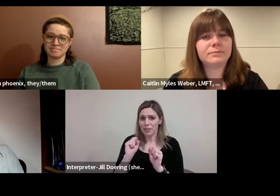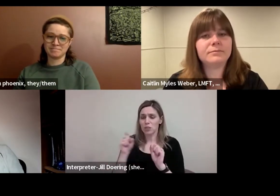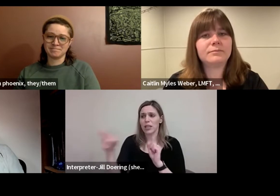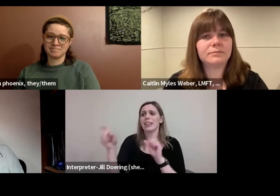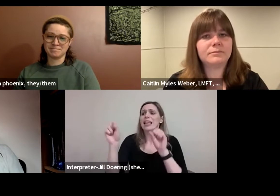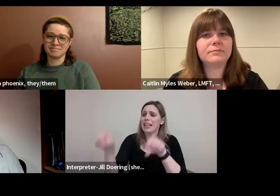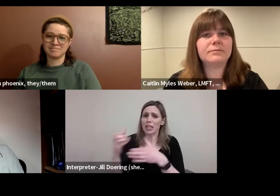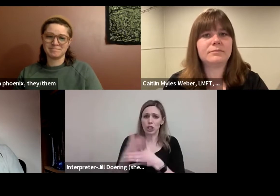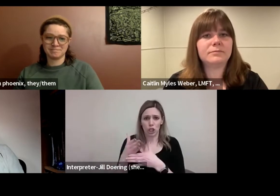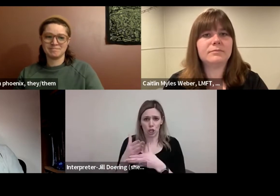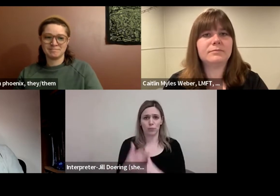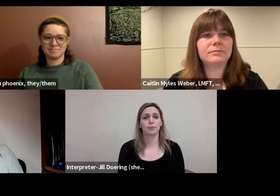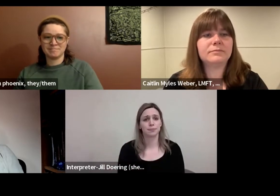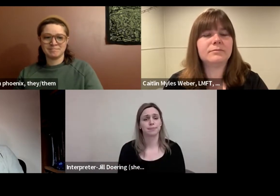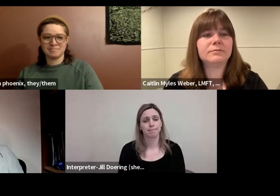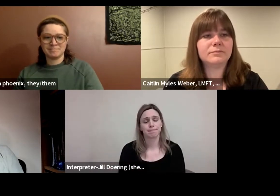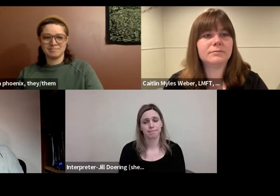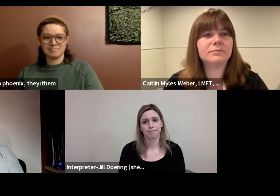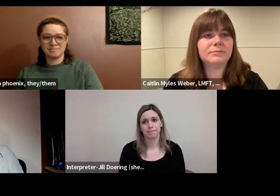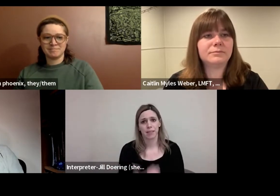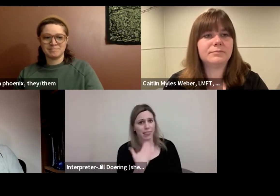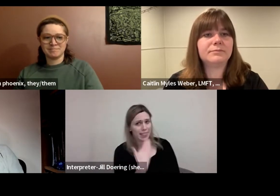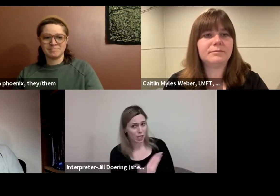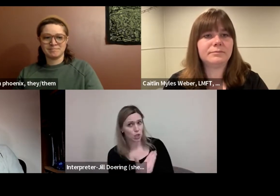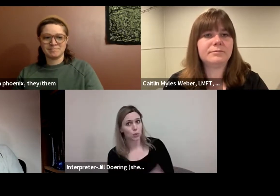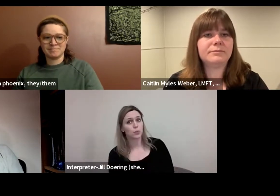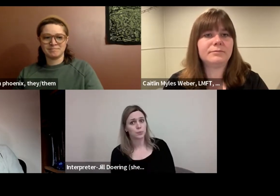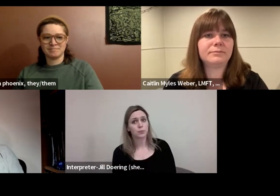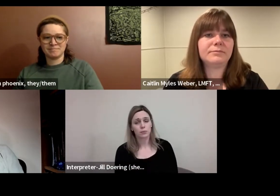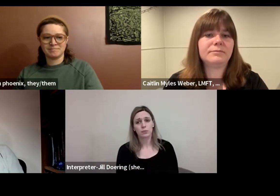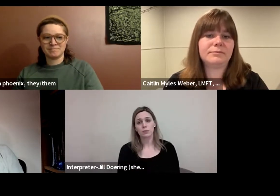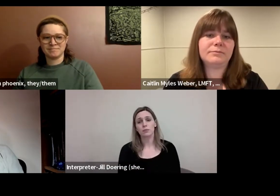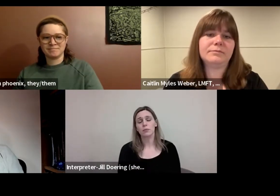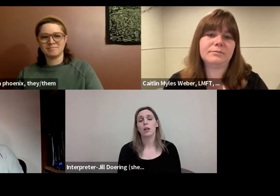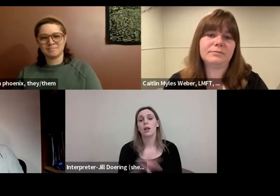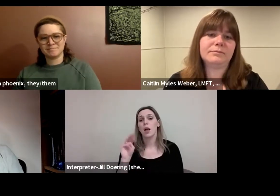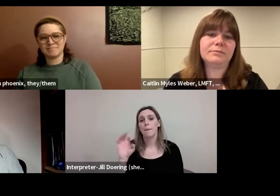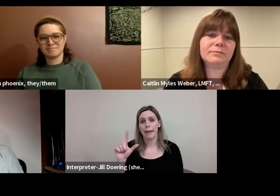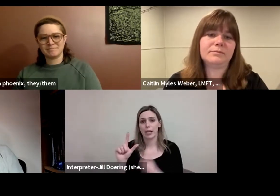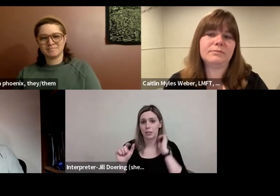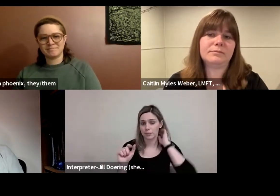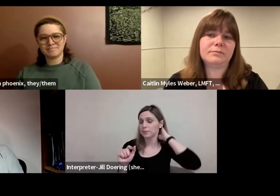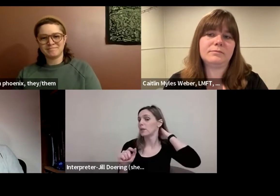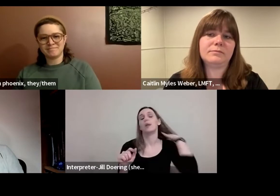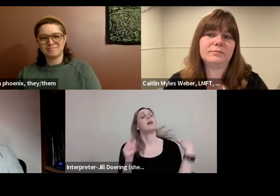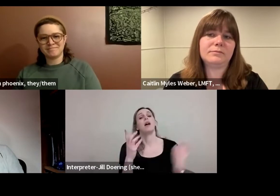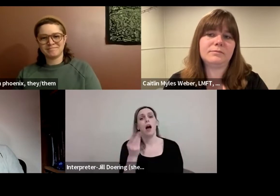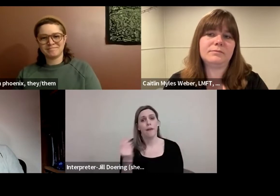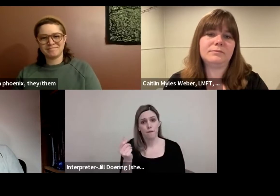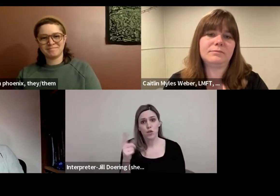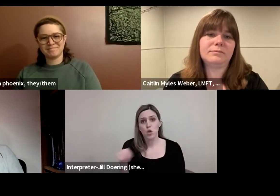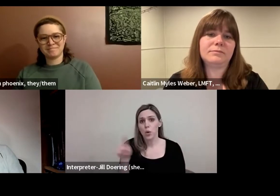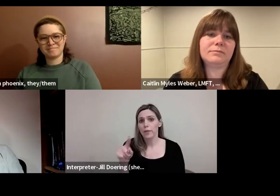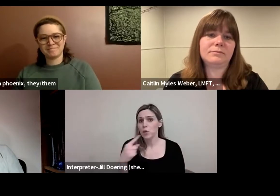Excellent, thank you. So a couple of you have mentioned a couple of points